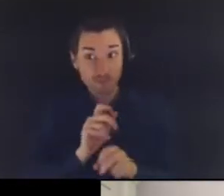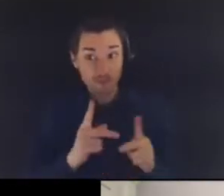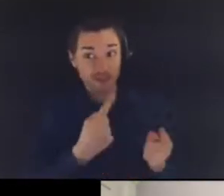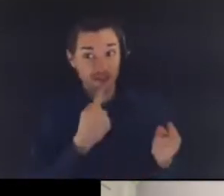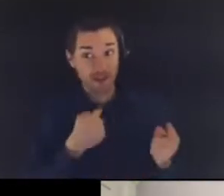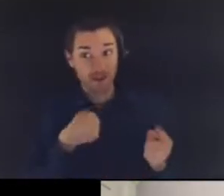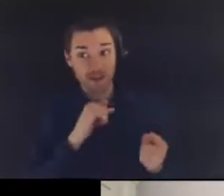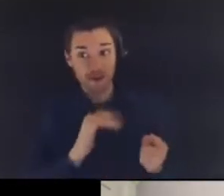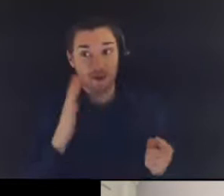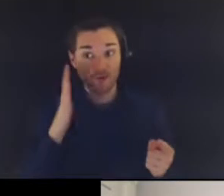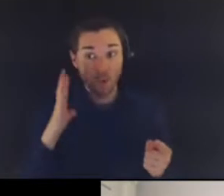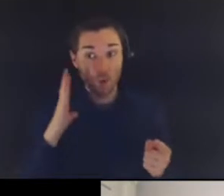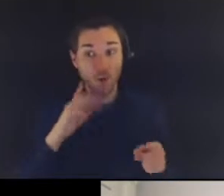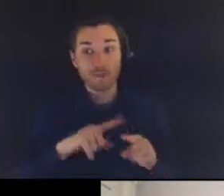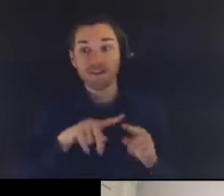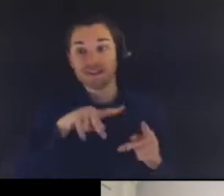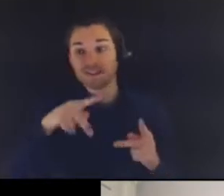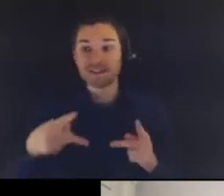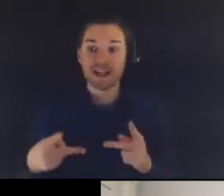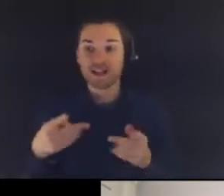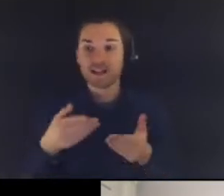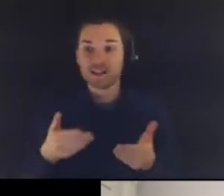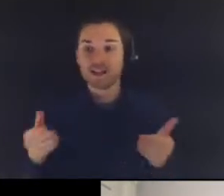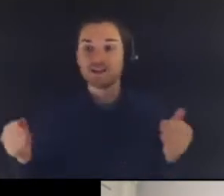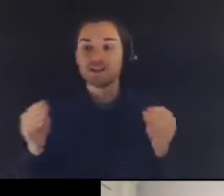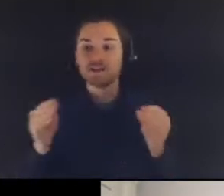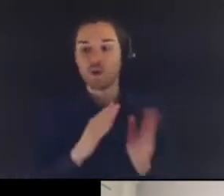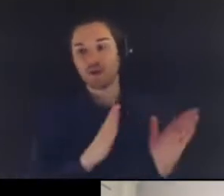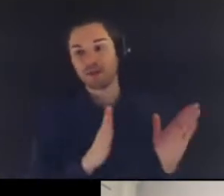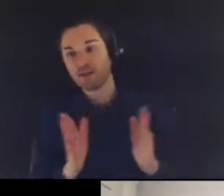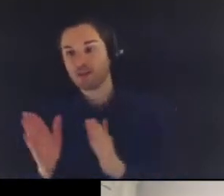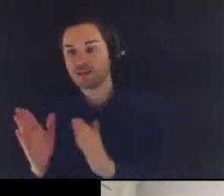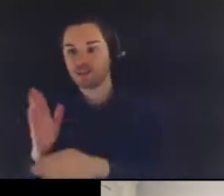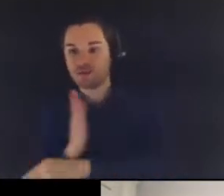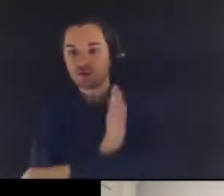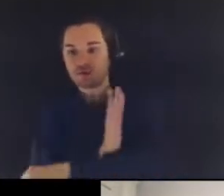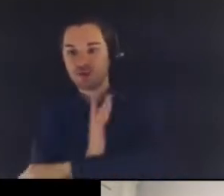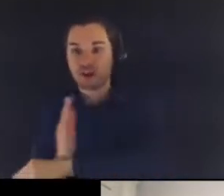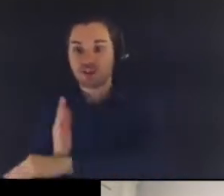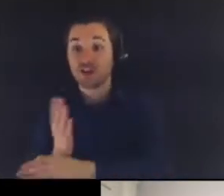conference and someone approaches me and says, It s so cool that you sign . To me, that s